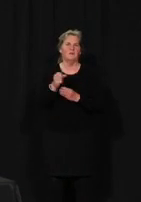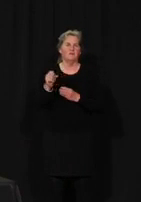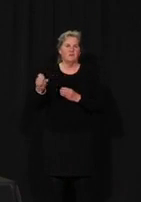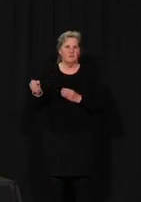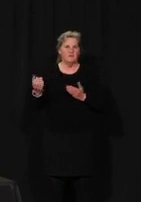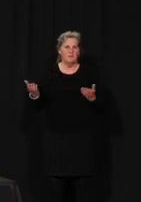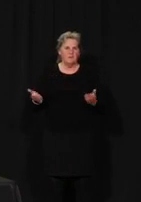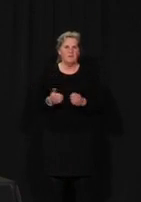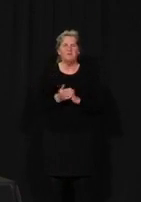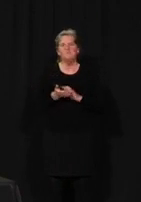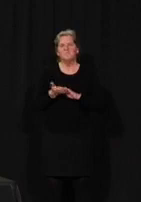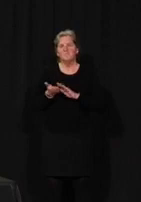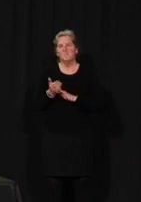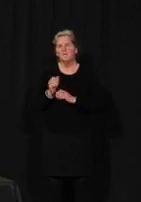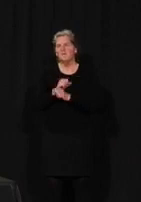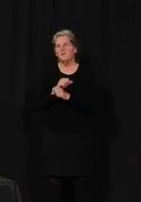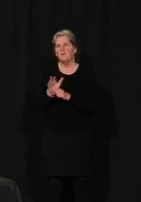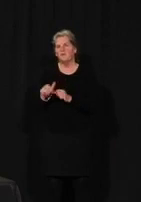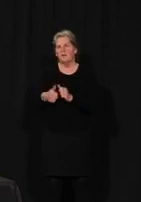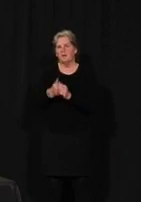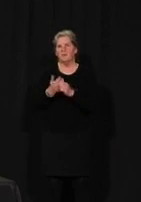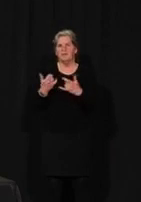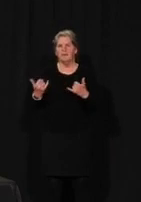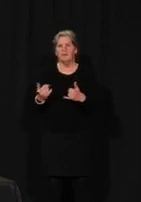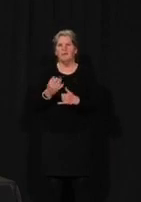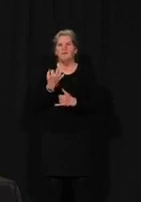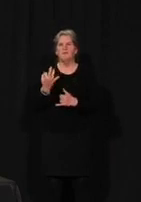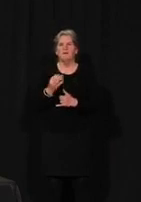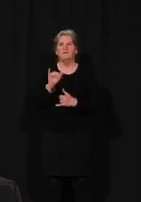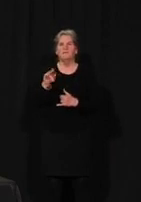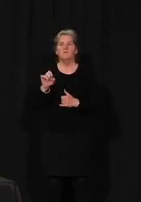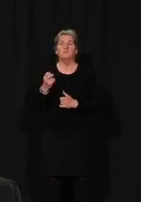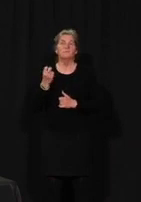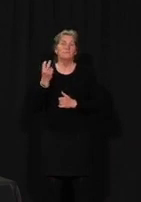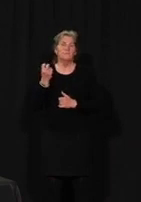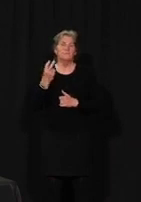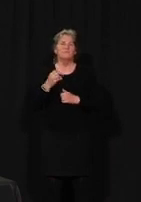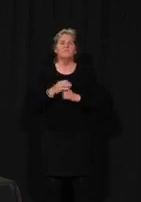Pat: For the COVID-19 update for Friday, June 12th, we are joined by Yukon Premier Sandy